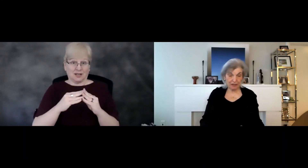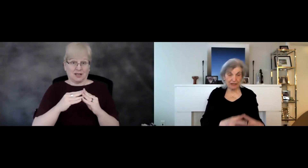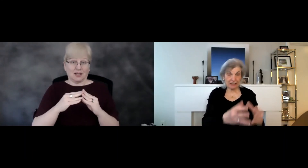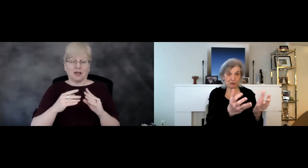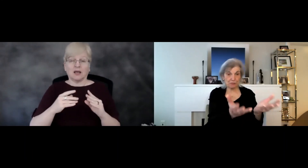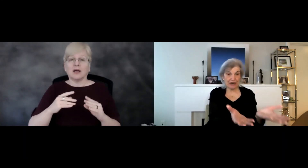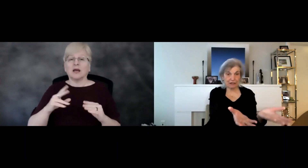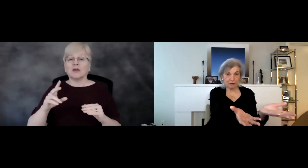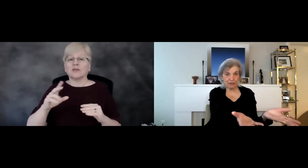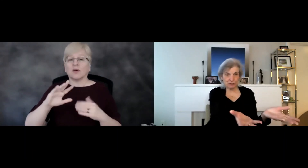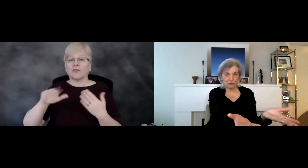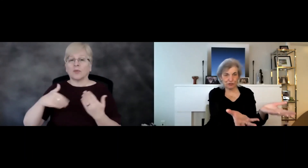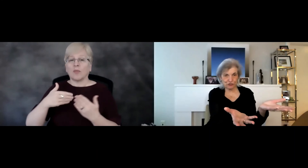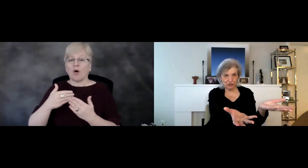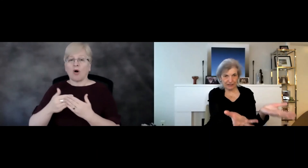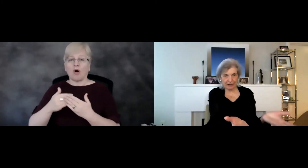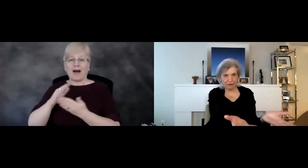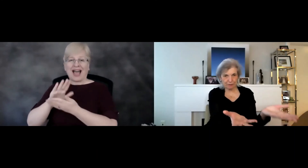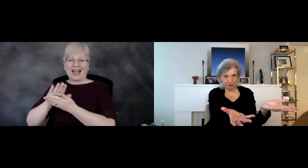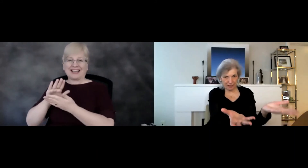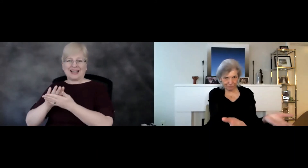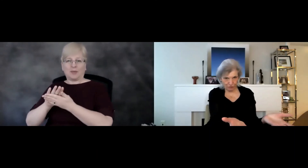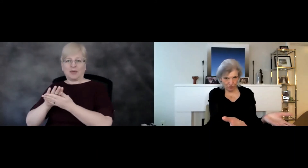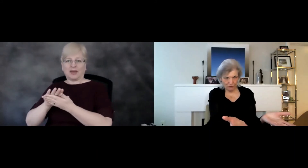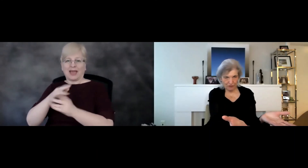17:40:30 has migrated to the The Scarritt Group platform which